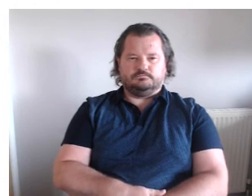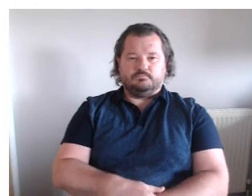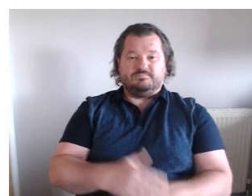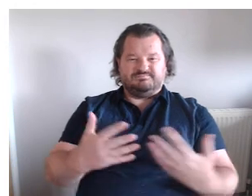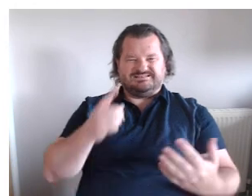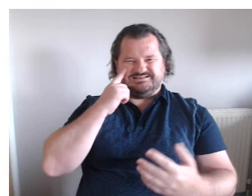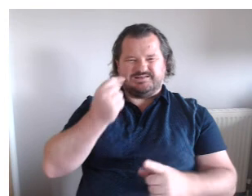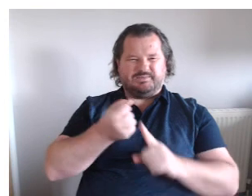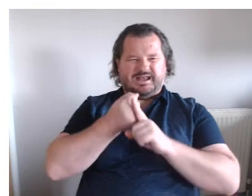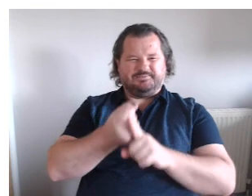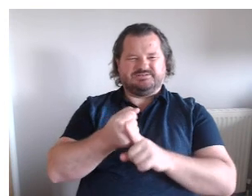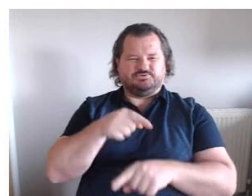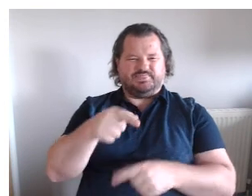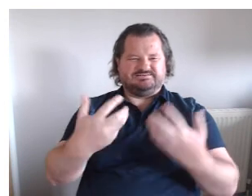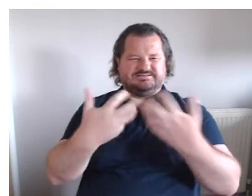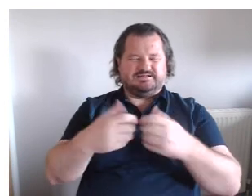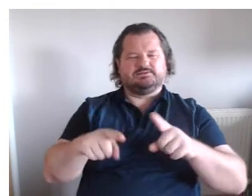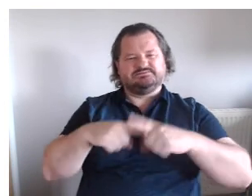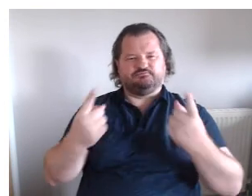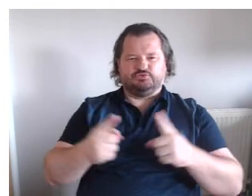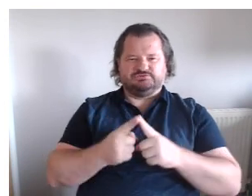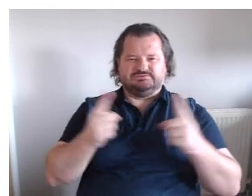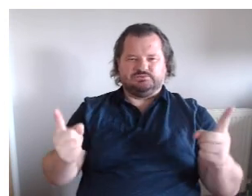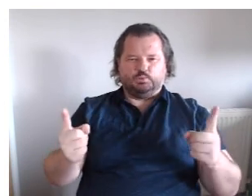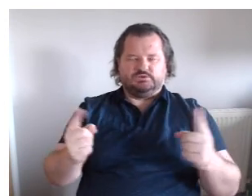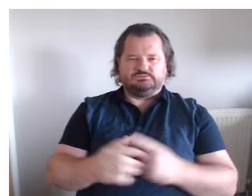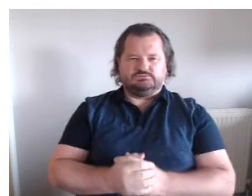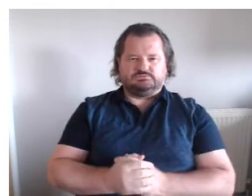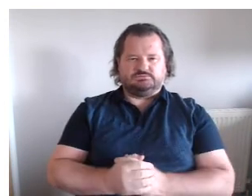Here you can see some of the limitations of this technique on a different sequence.